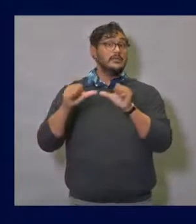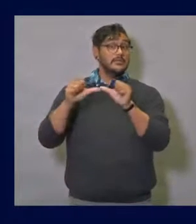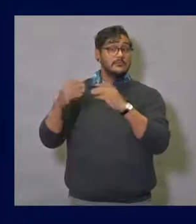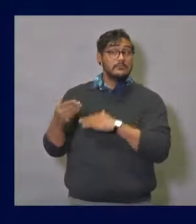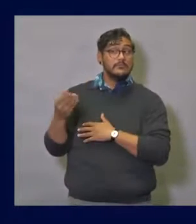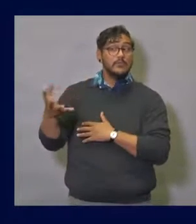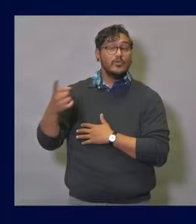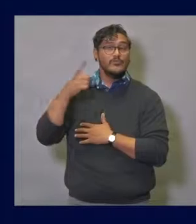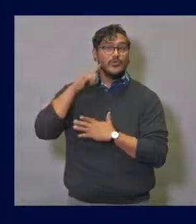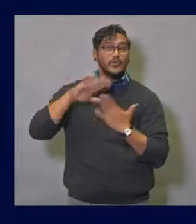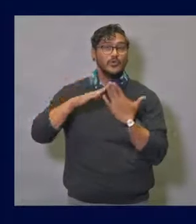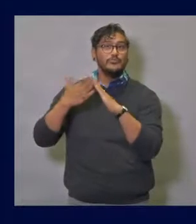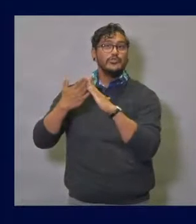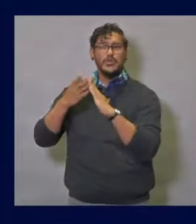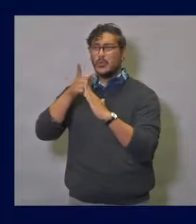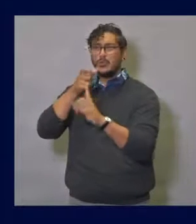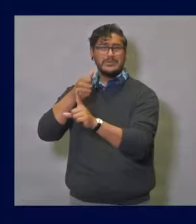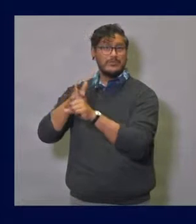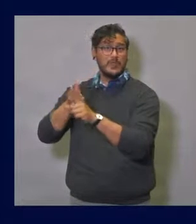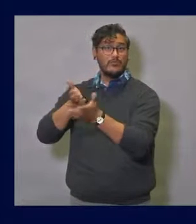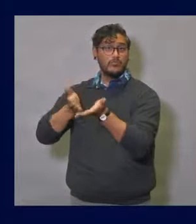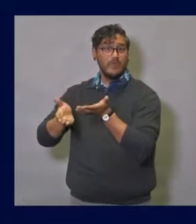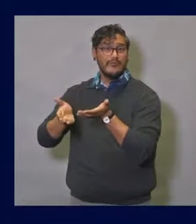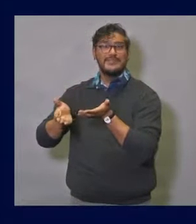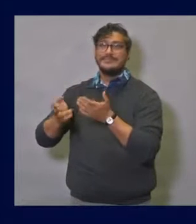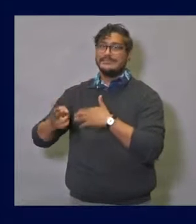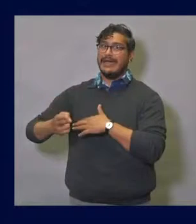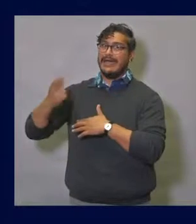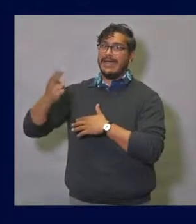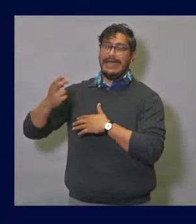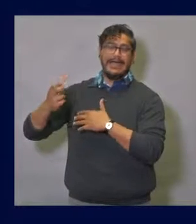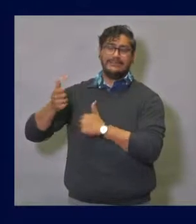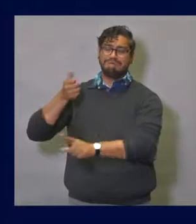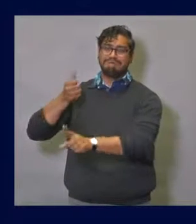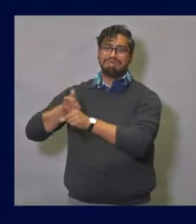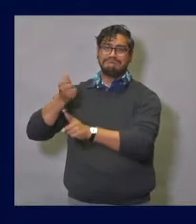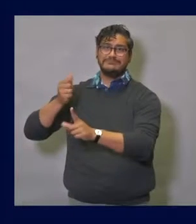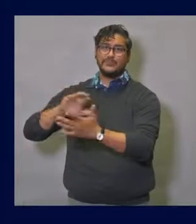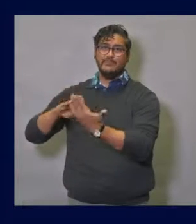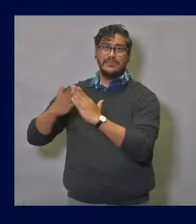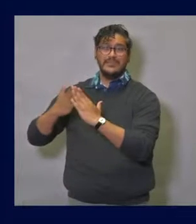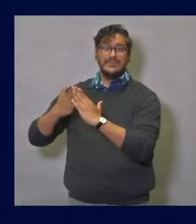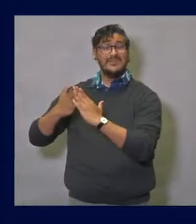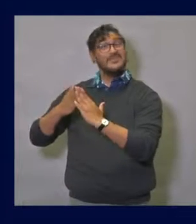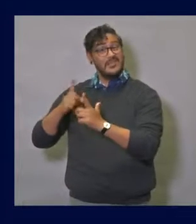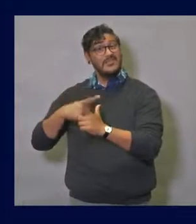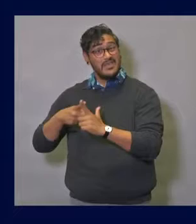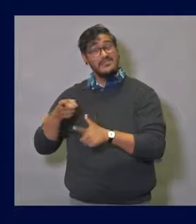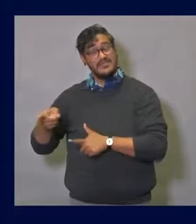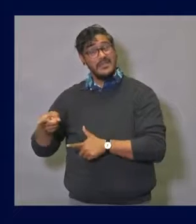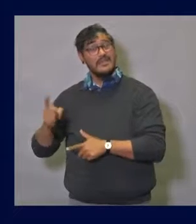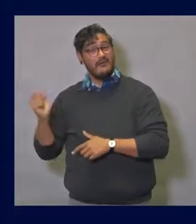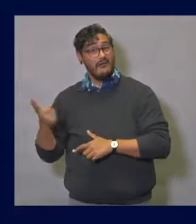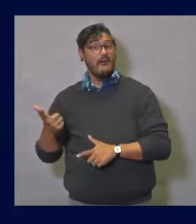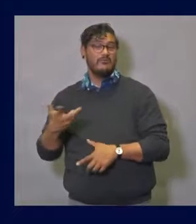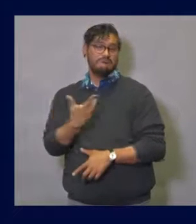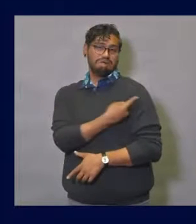ALLOCATIONS TO COMMUNITY SITES SERVING OUR HARDEST HIT